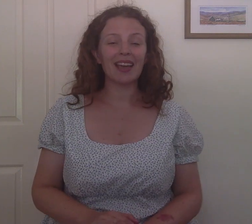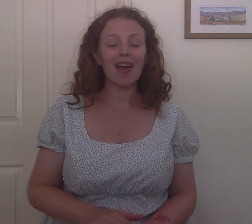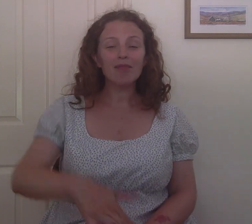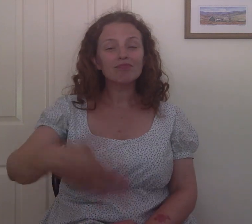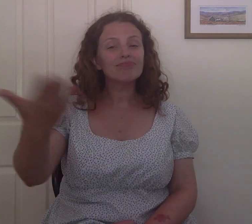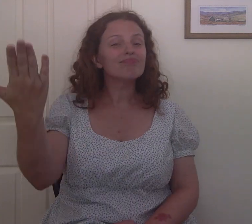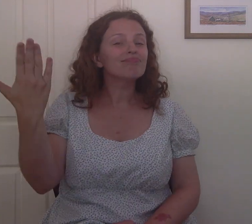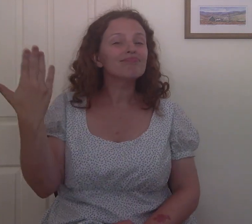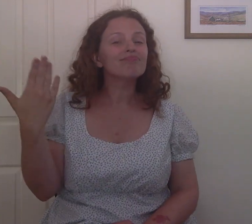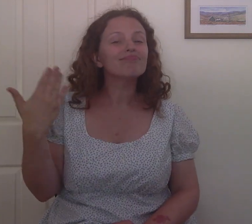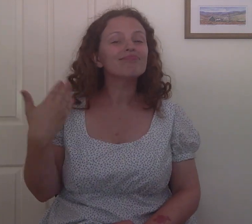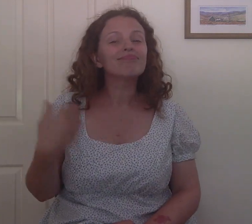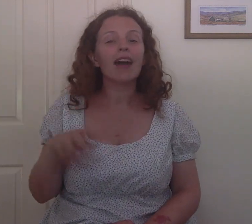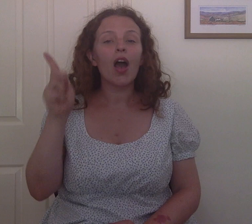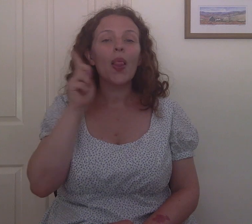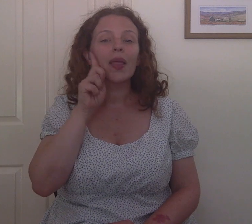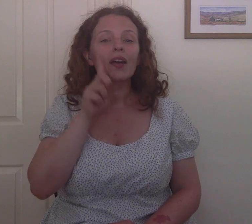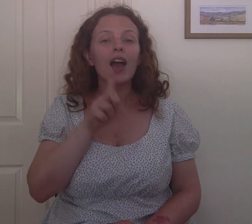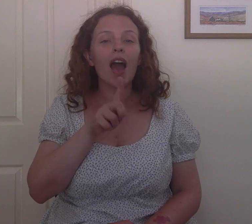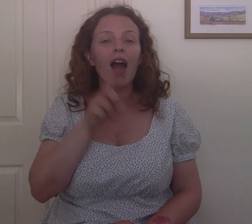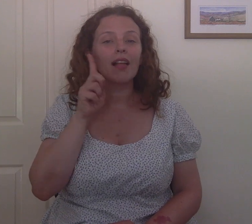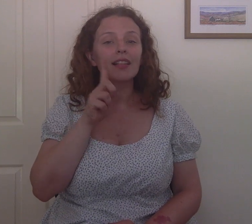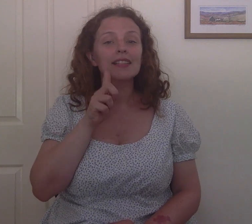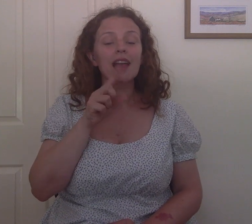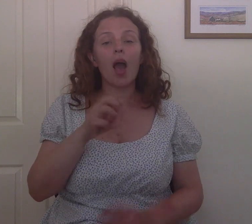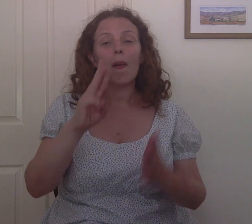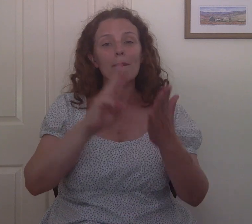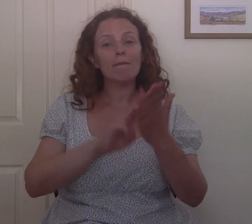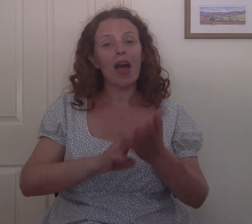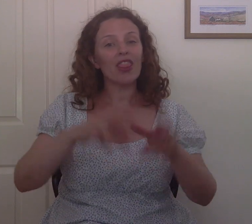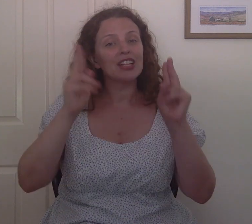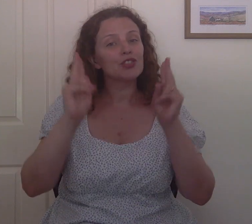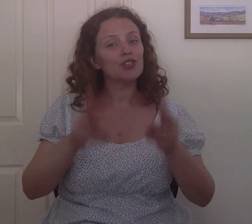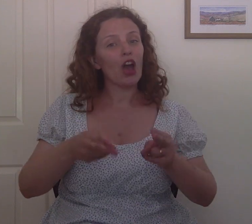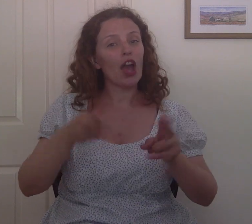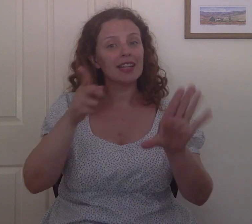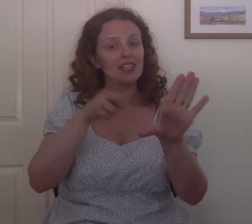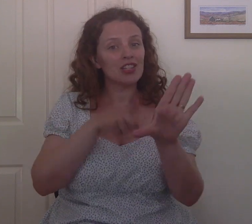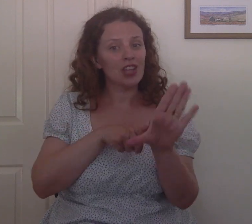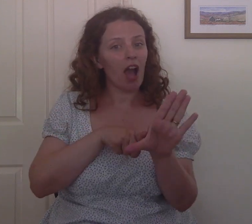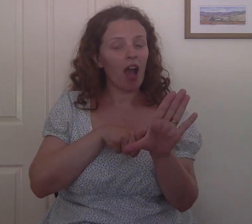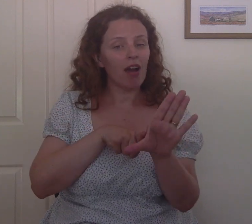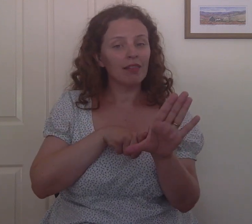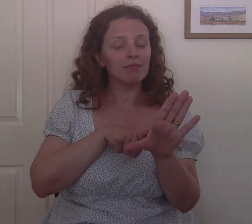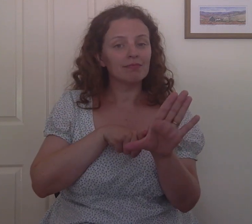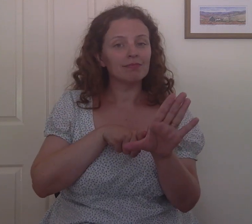A long while back the girls mother died young